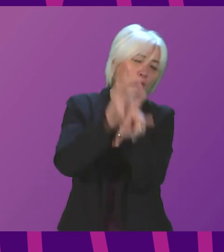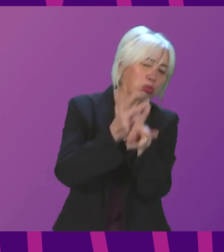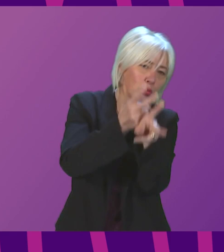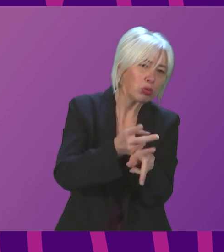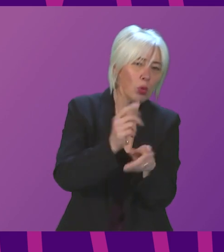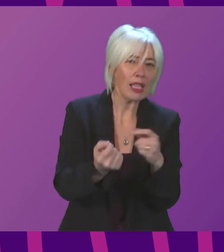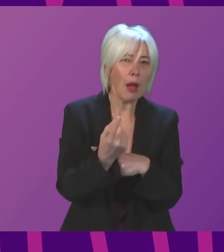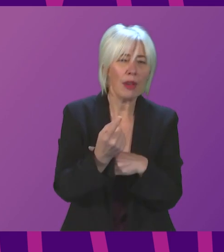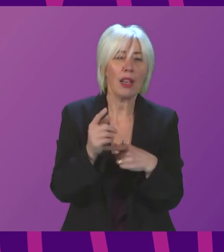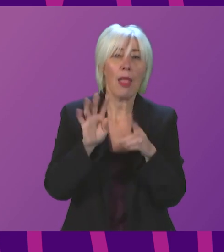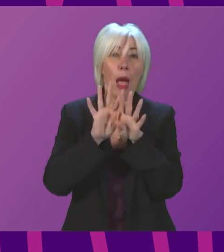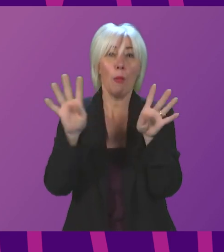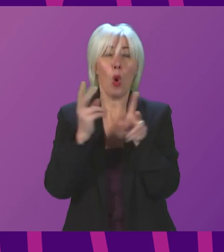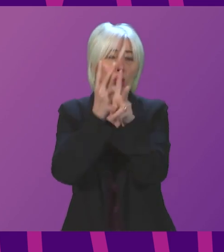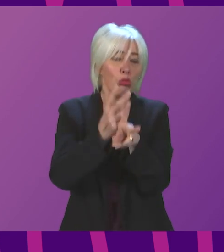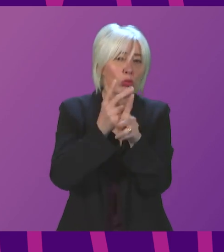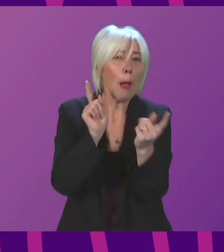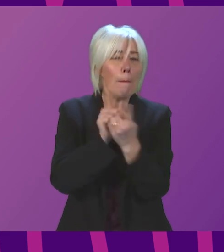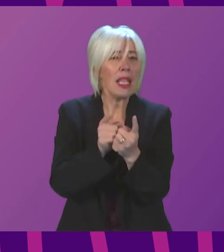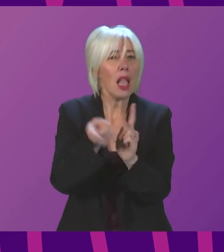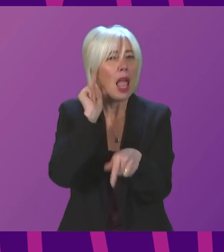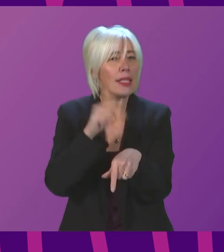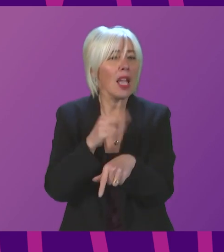did that oversight board last meet?